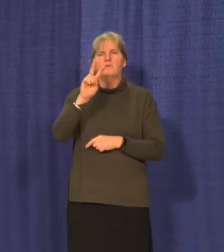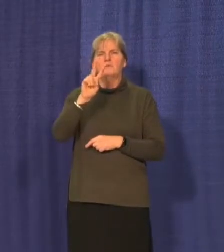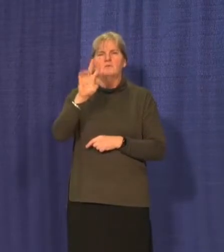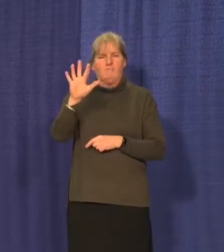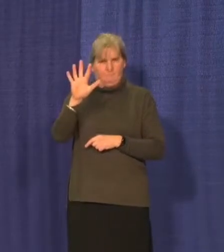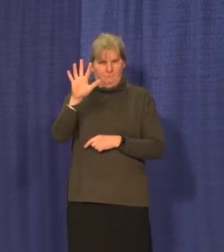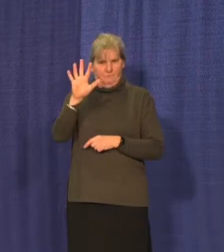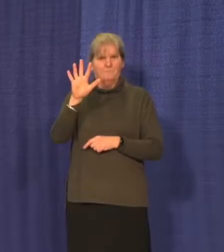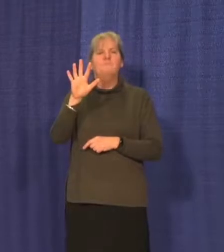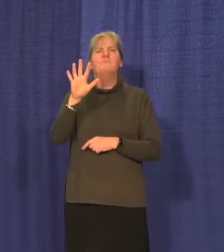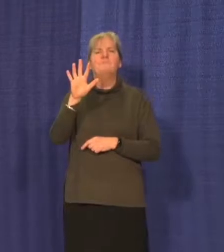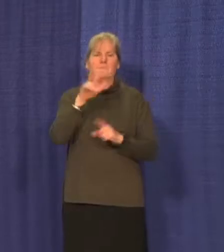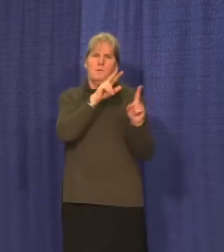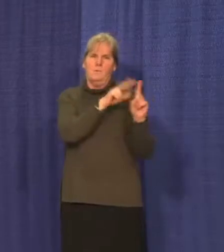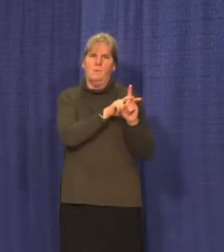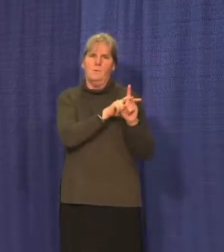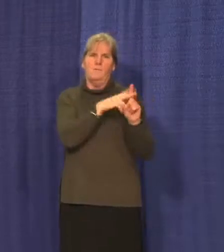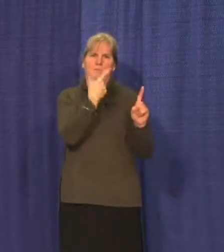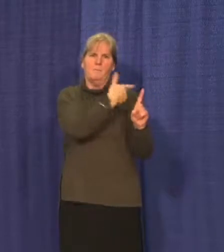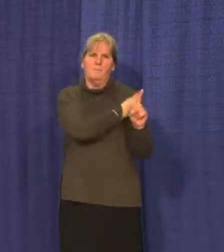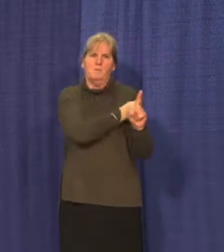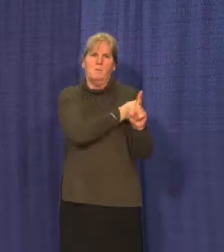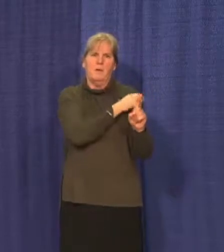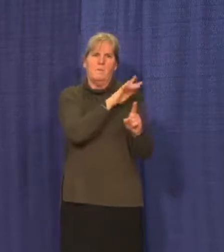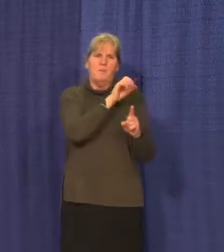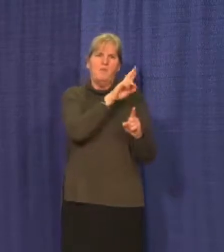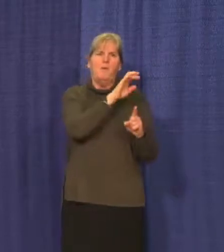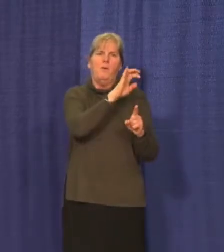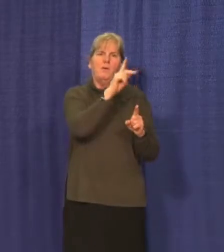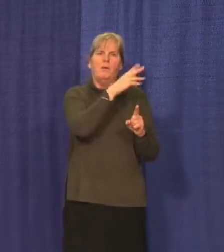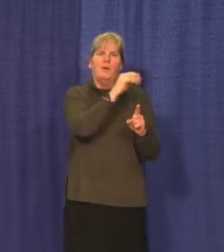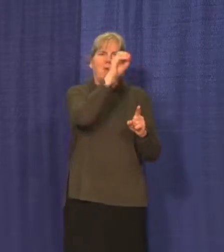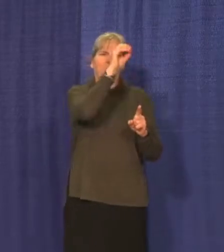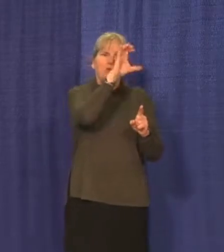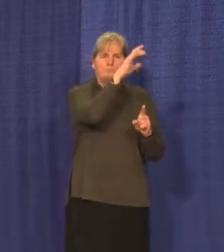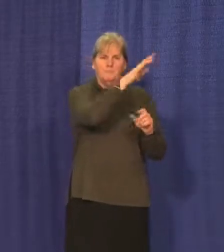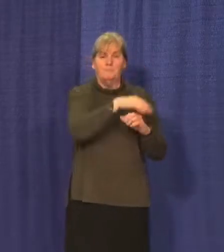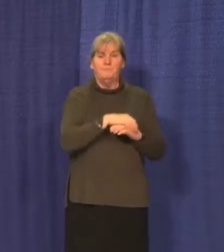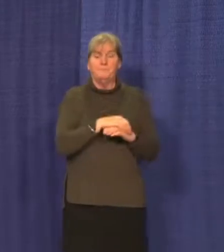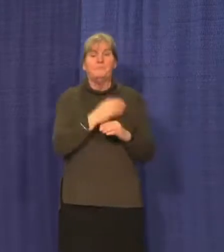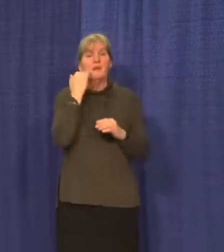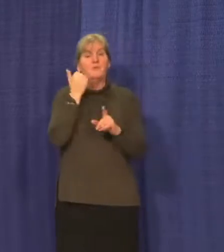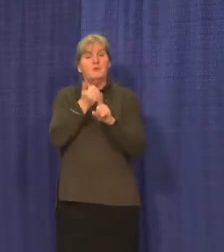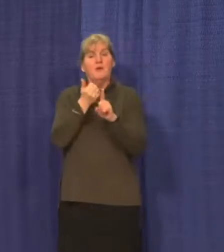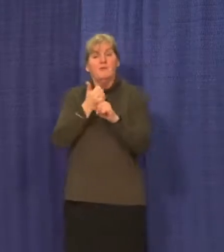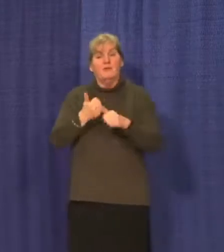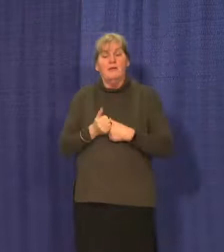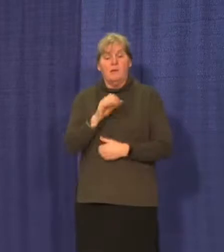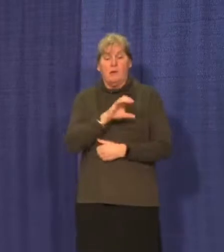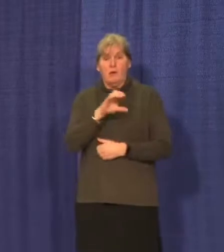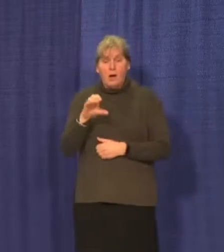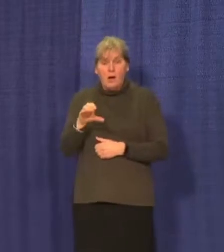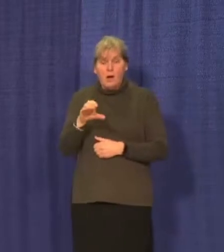1-877-374-0425 for health booking a time. If you're living in car across,